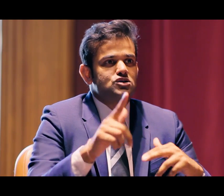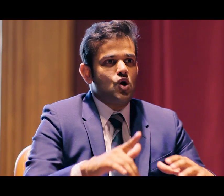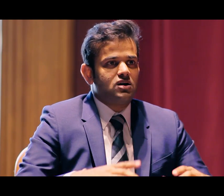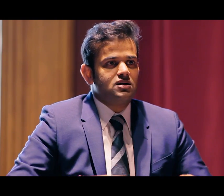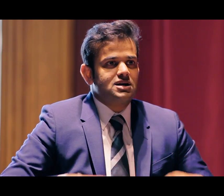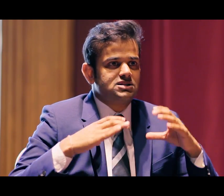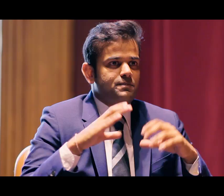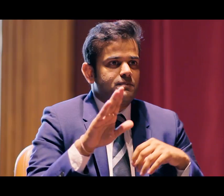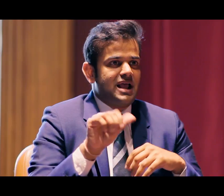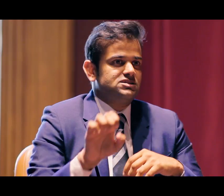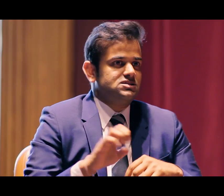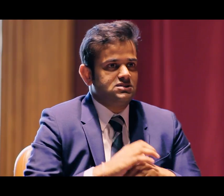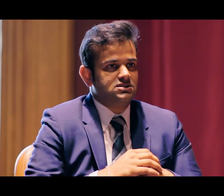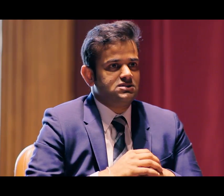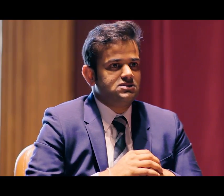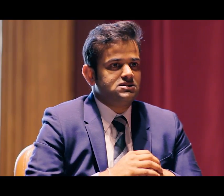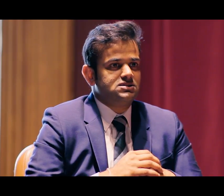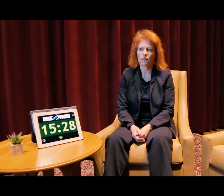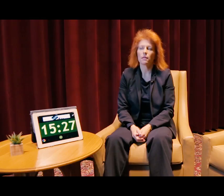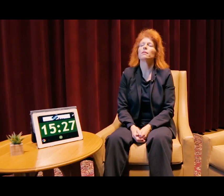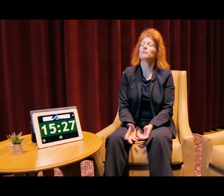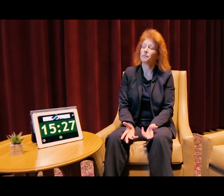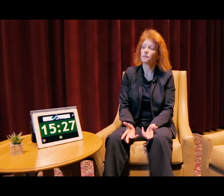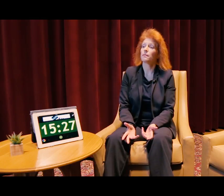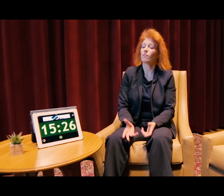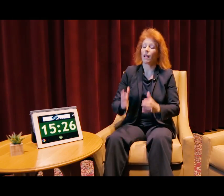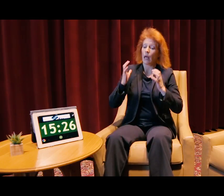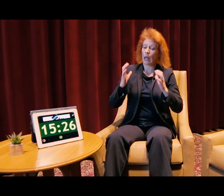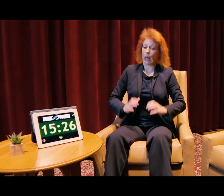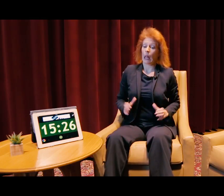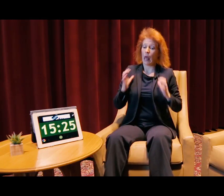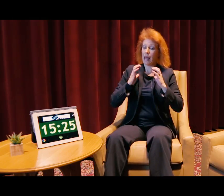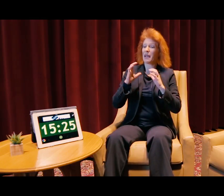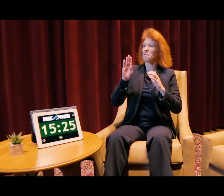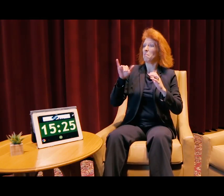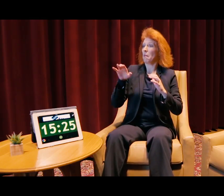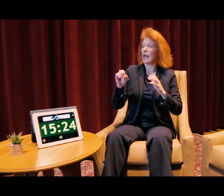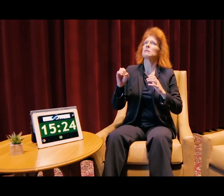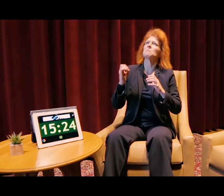How did you build your client base? So the client base, some of 'em I had worked with